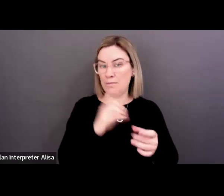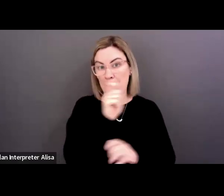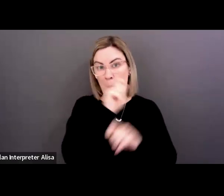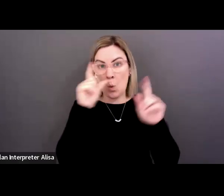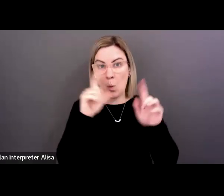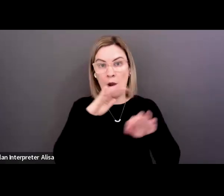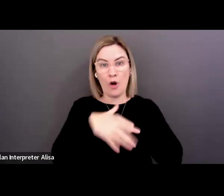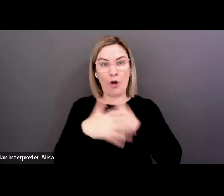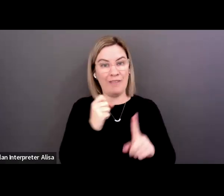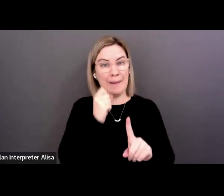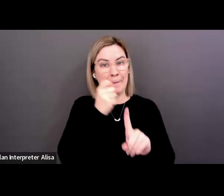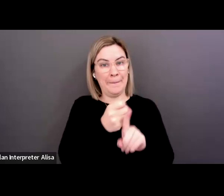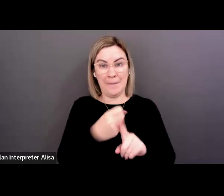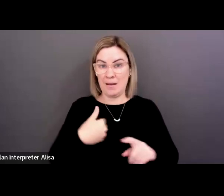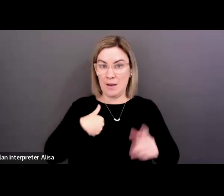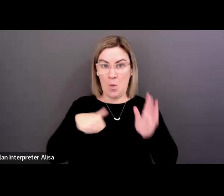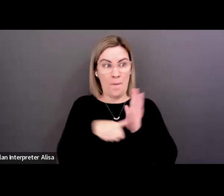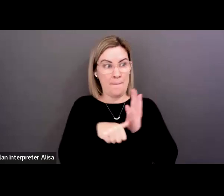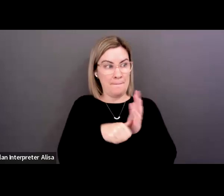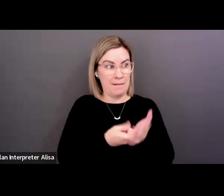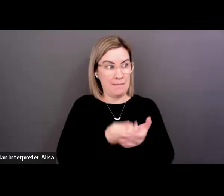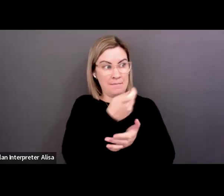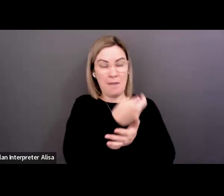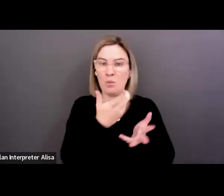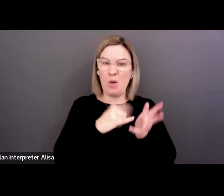to taking climate or environmental action. I'm sure some people, or most